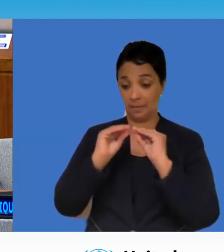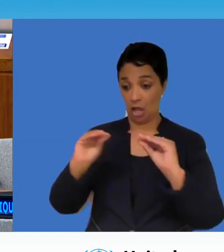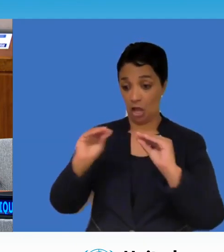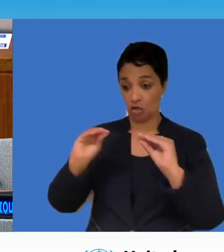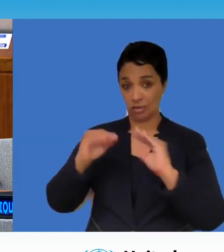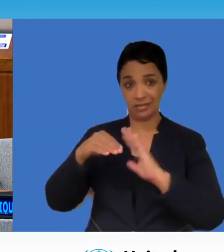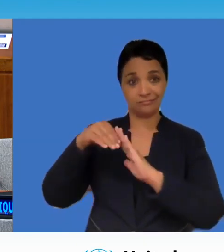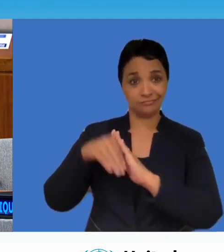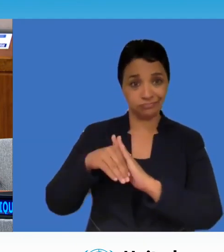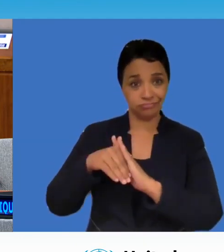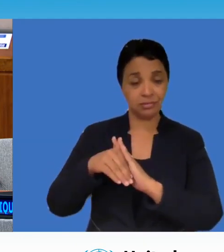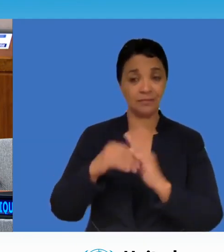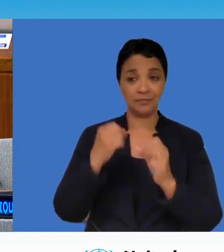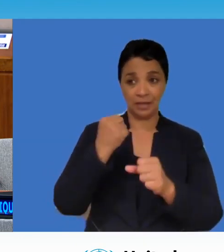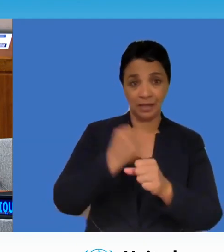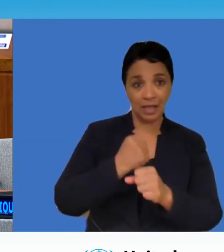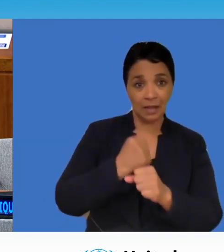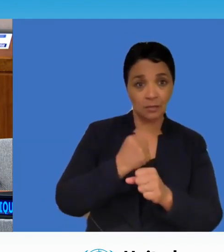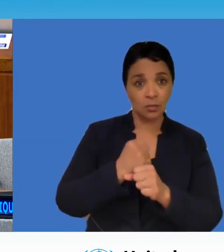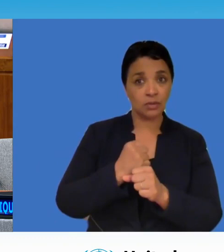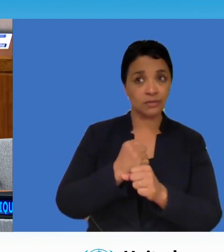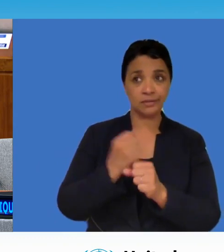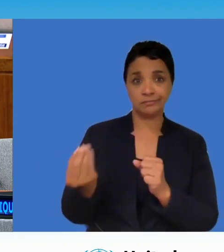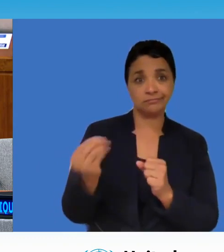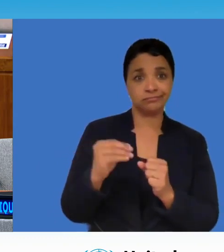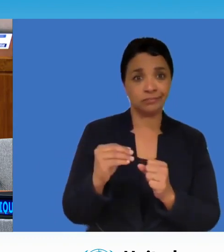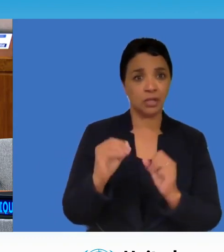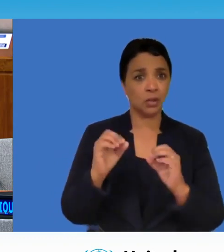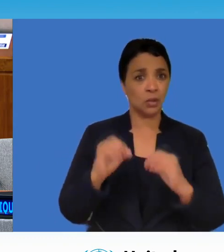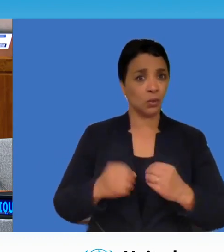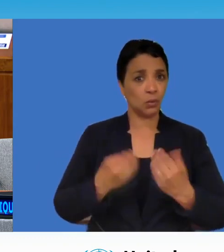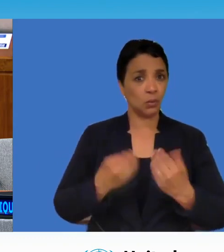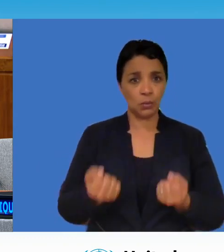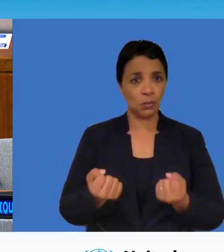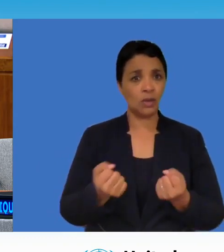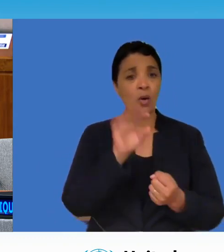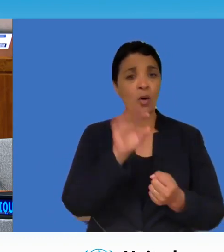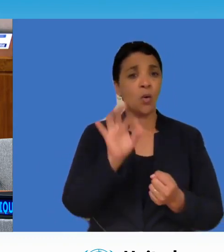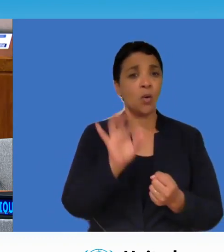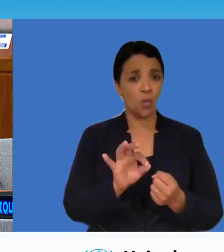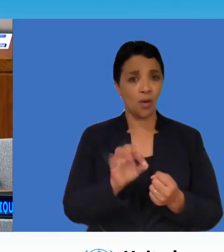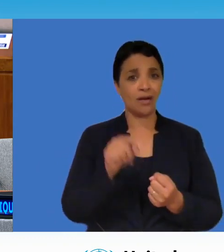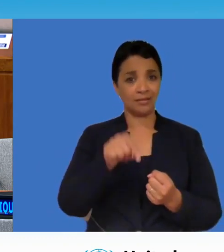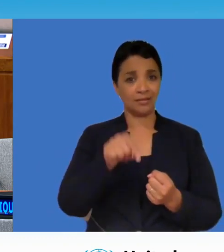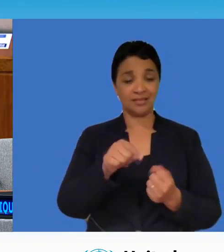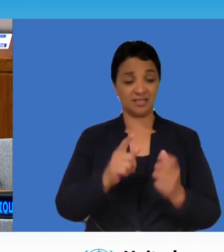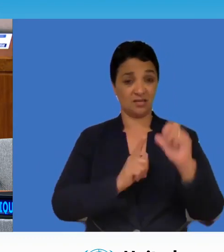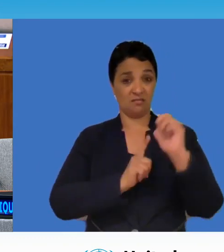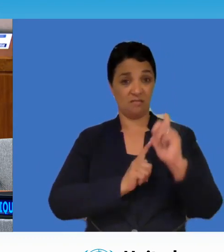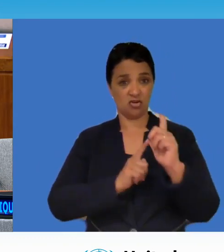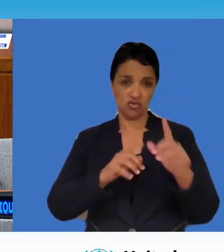laying down Frameworks for sustainable livelihood due to the unlawful military group this despite